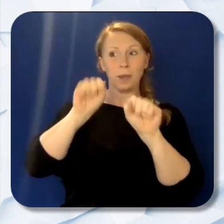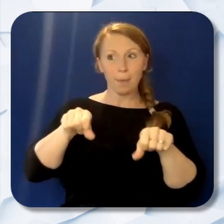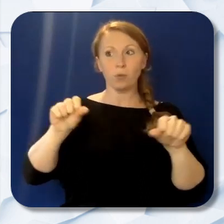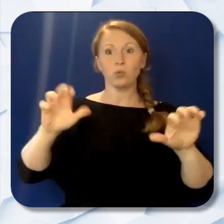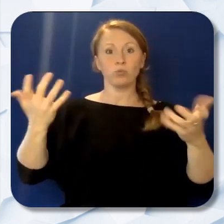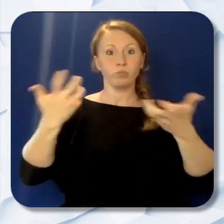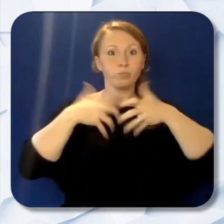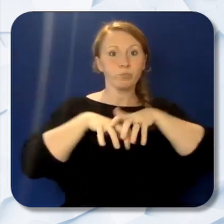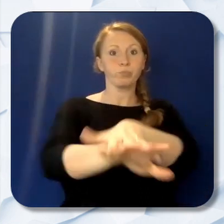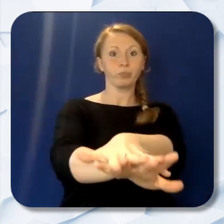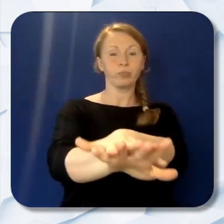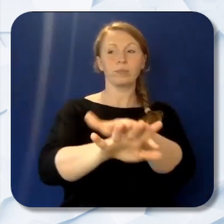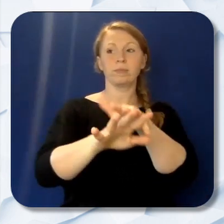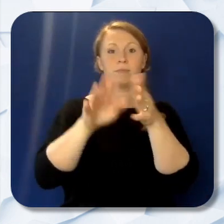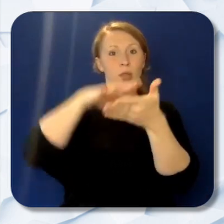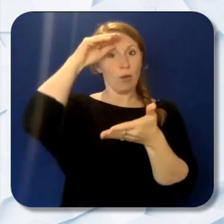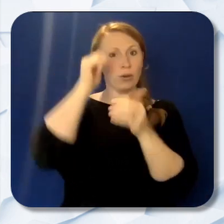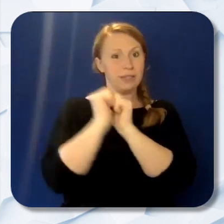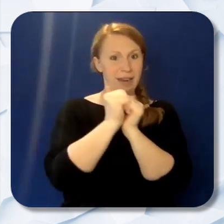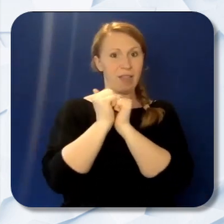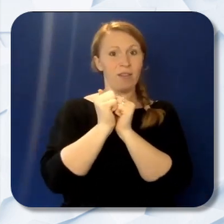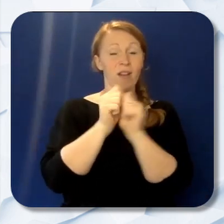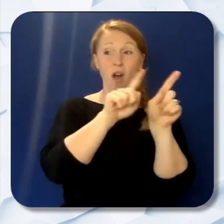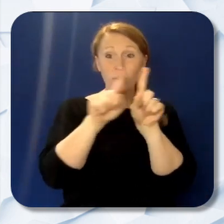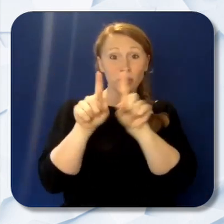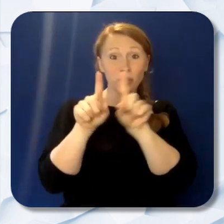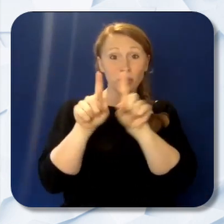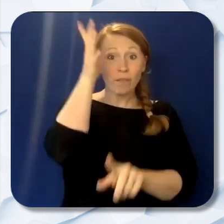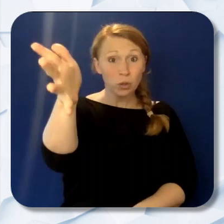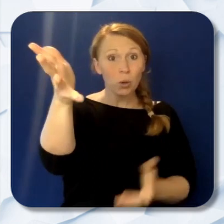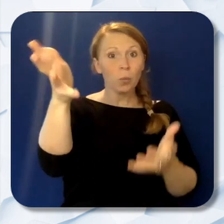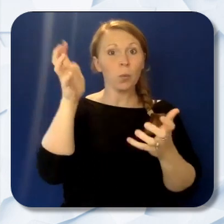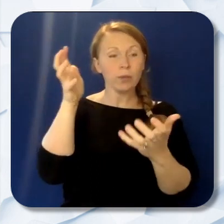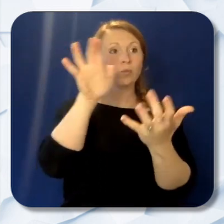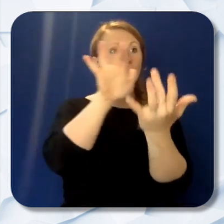we intend to engage the voices of young people in the future, and how we reach other young people.